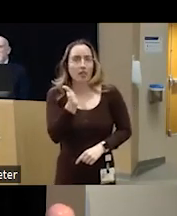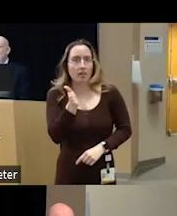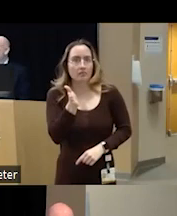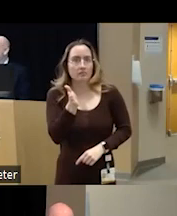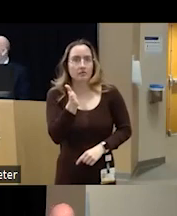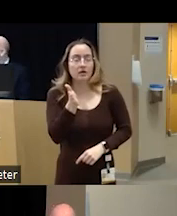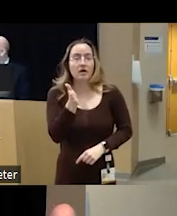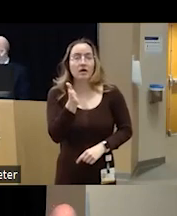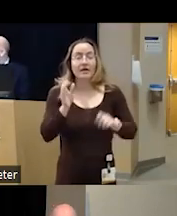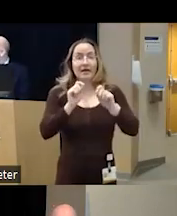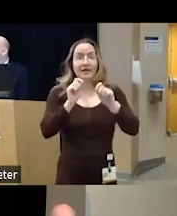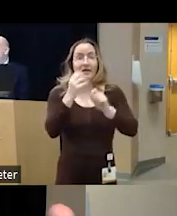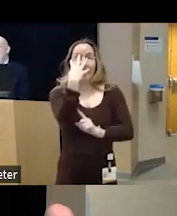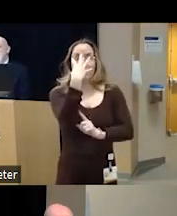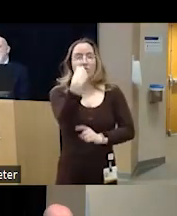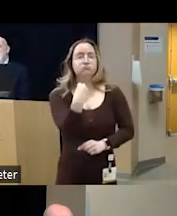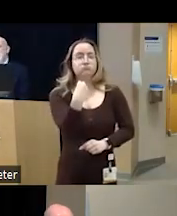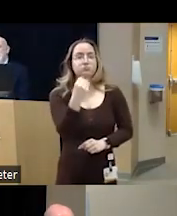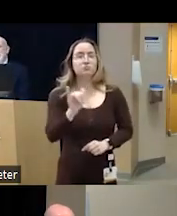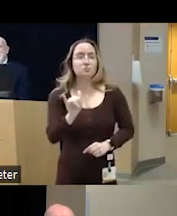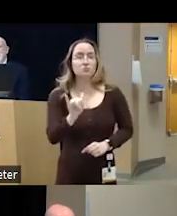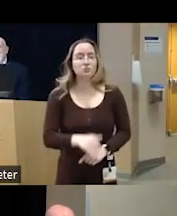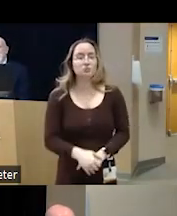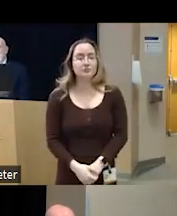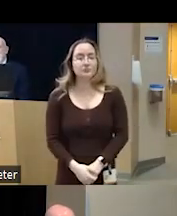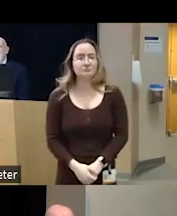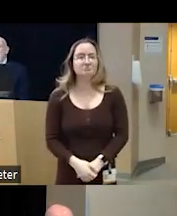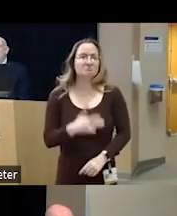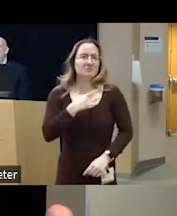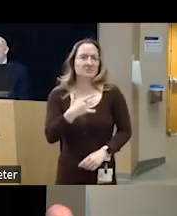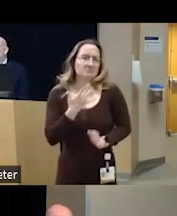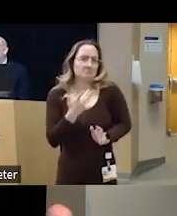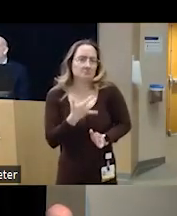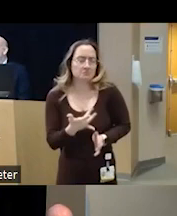camera as well. So that's just normal. We do hope that people